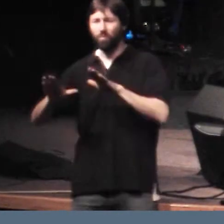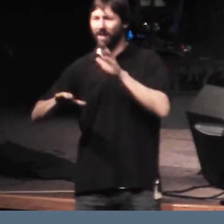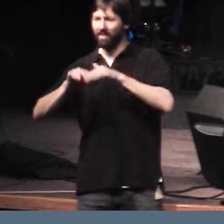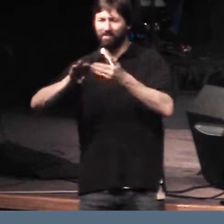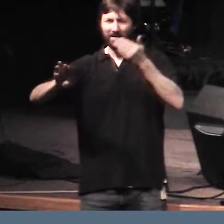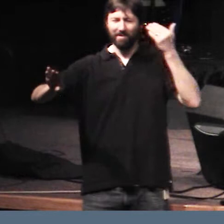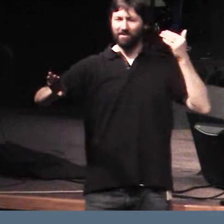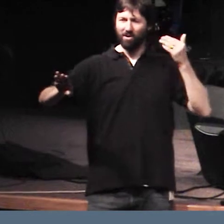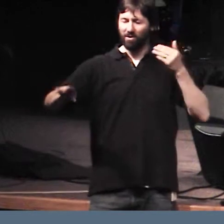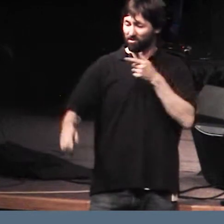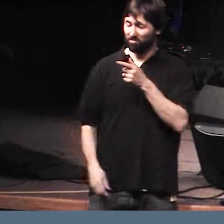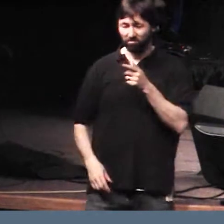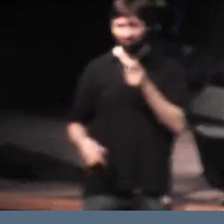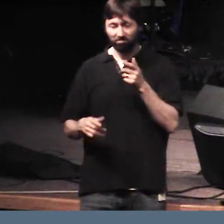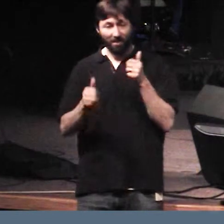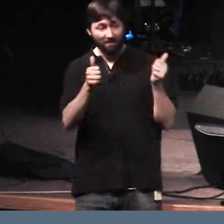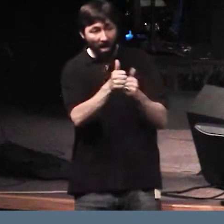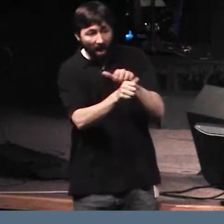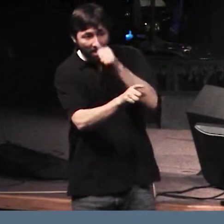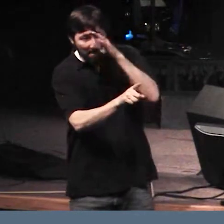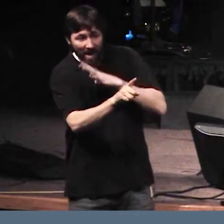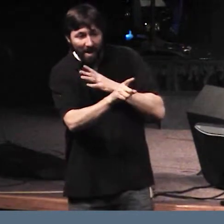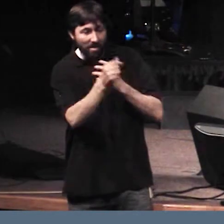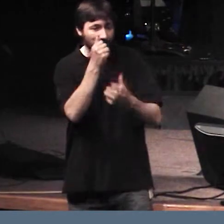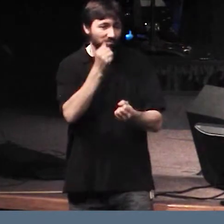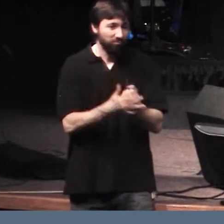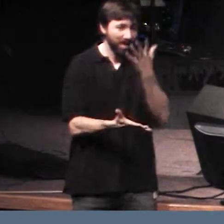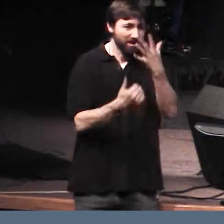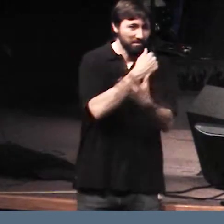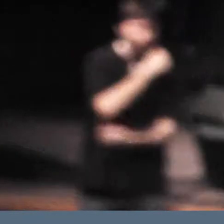you've not run after younger men are rich or poor I'll do what you ask